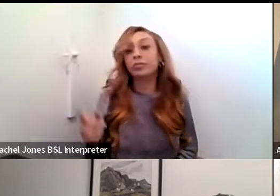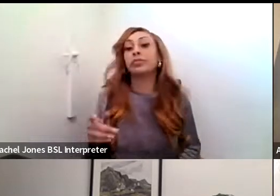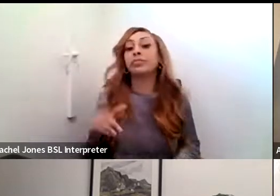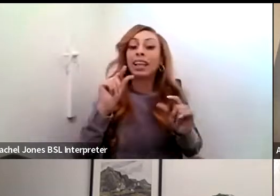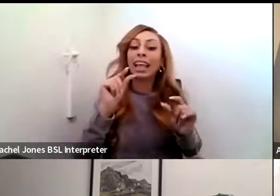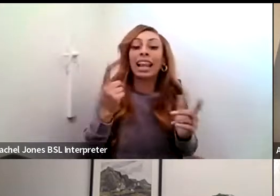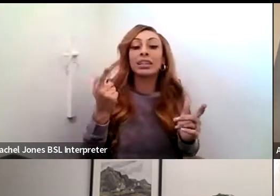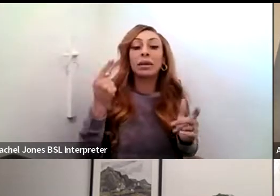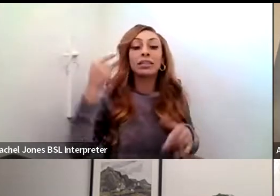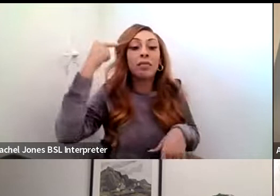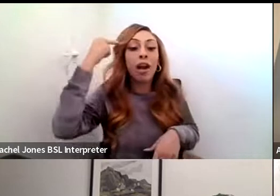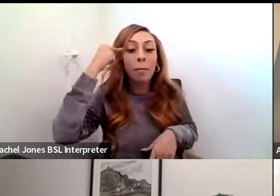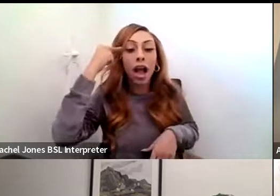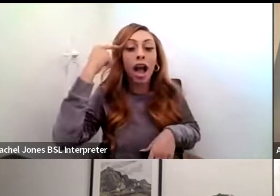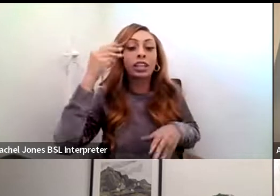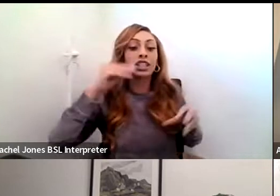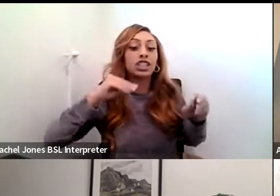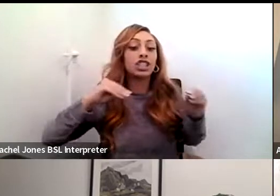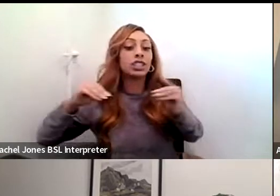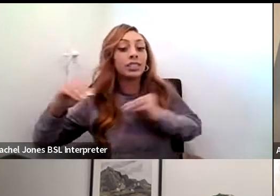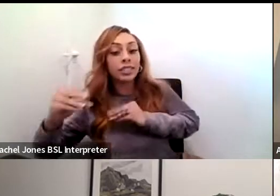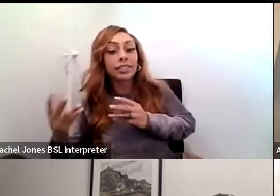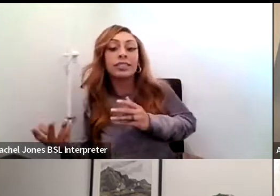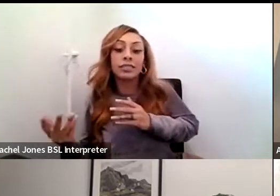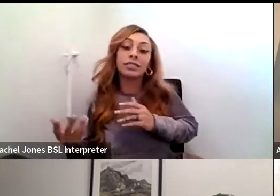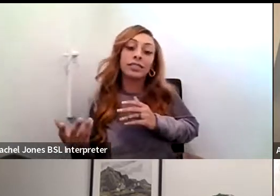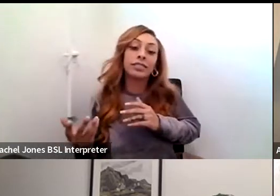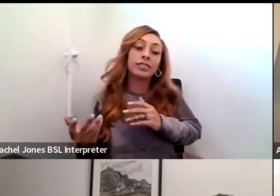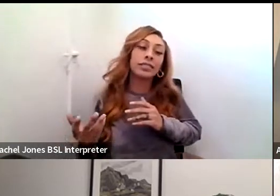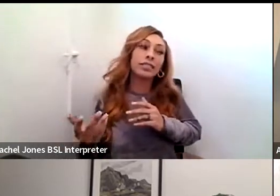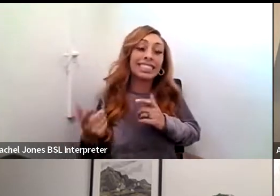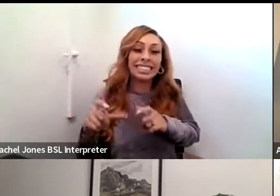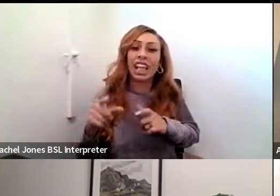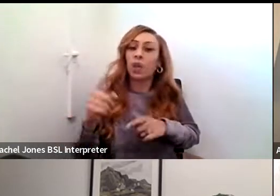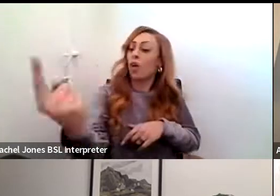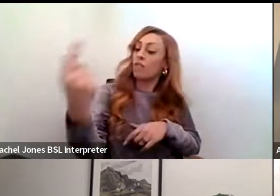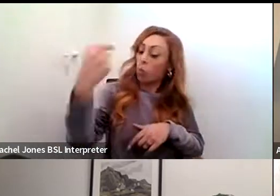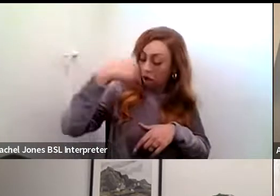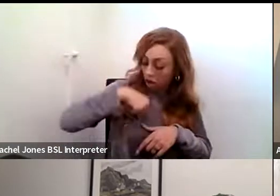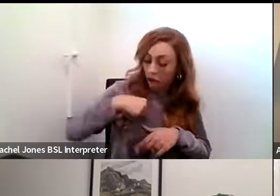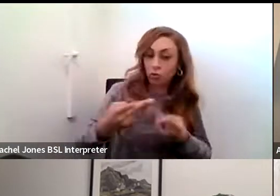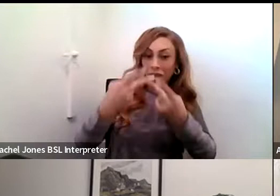and a lot of arts organisations still have that "you come to us" attitude in a certain sense.